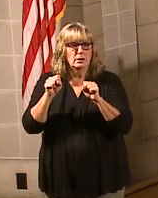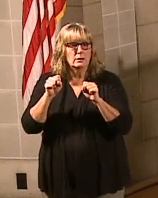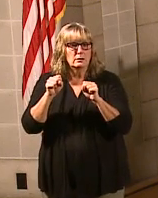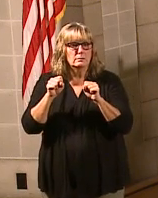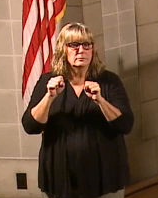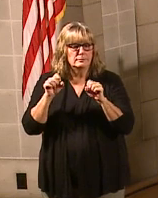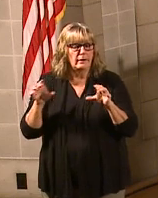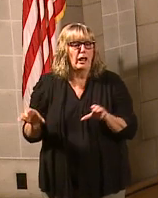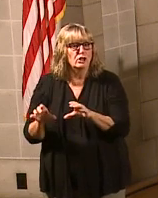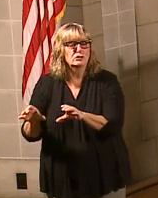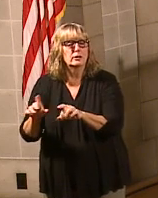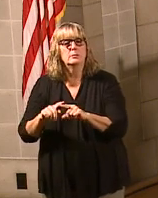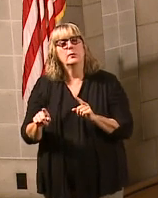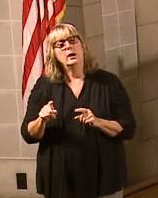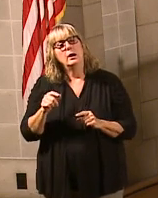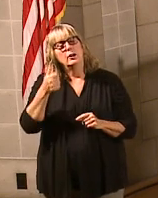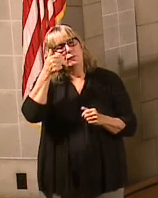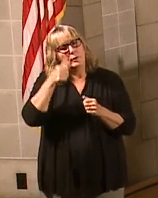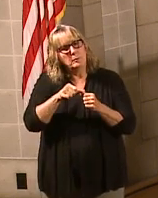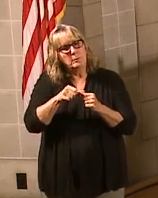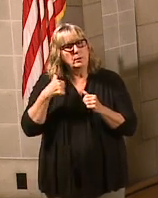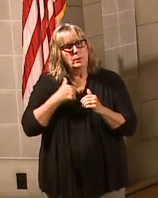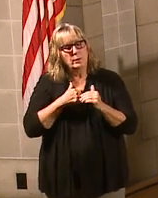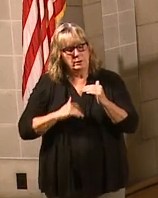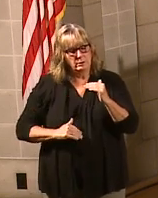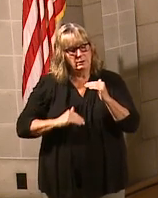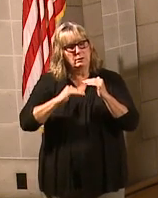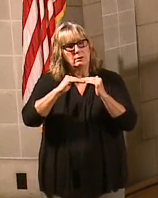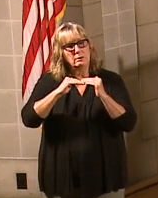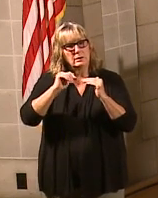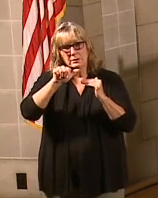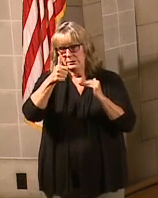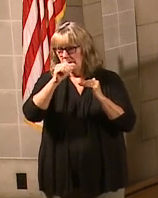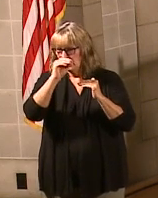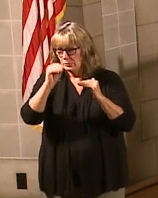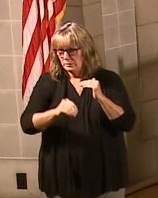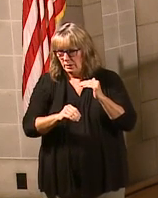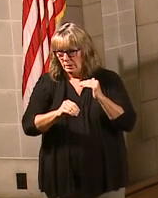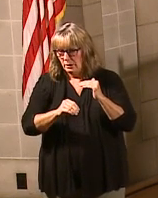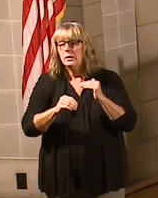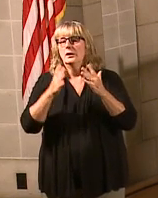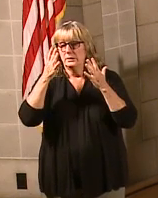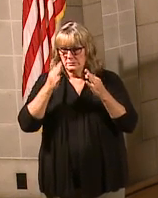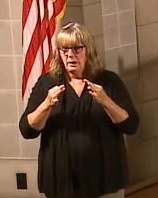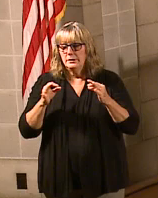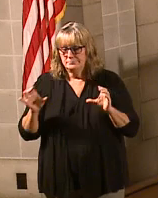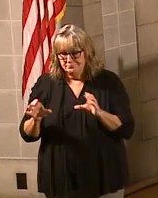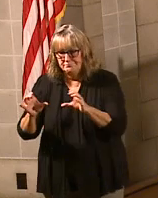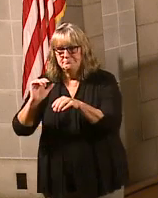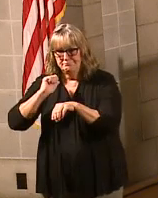HOSPITALIZATIONS AND WE'LL TAKE STEPS AS WE GO FORWARD, BUT